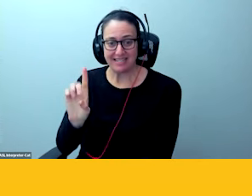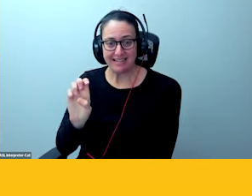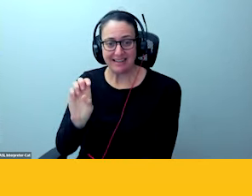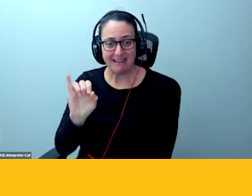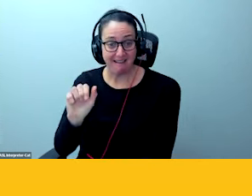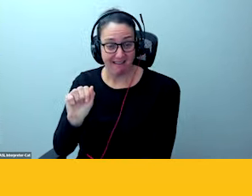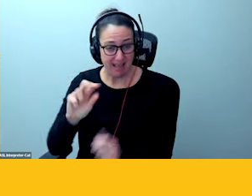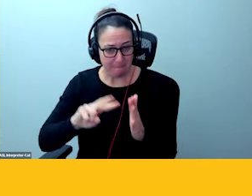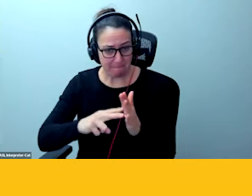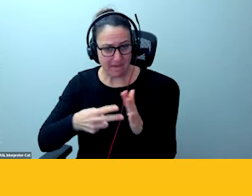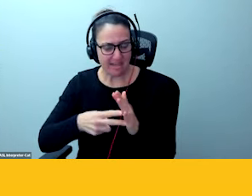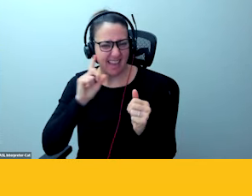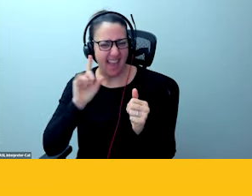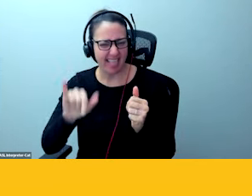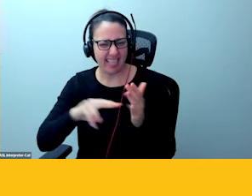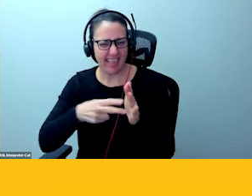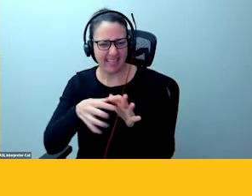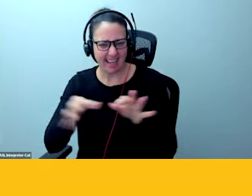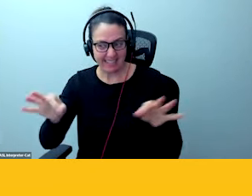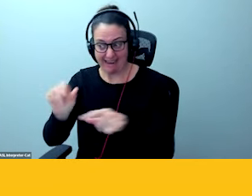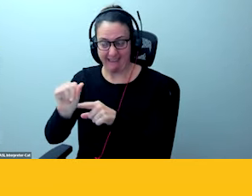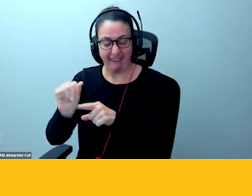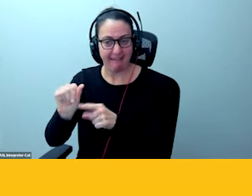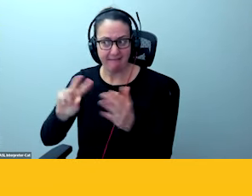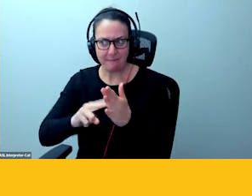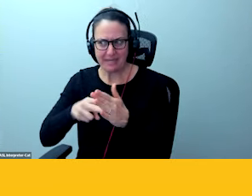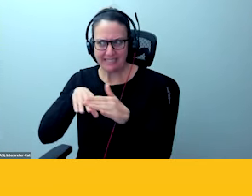I think this definition of the A for accessibility really rang